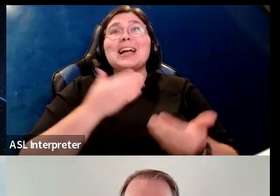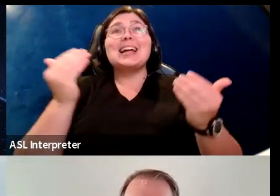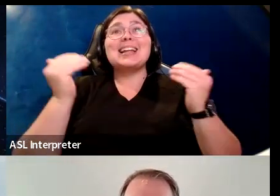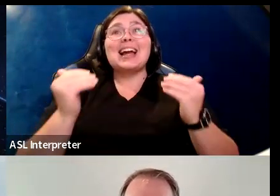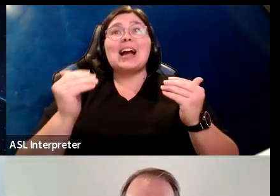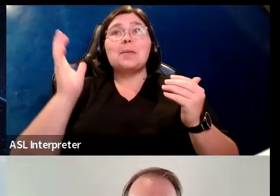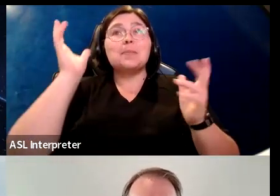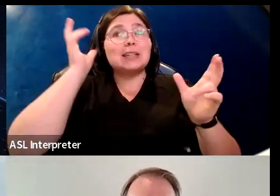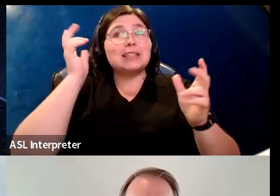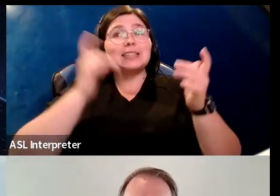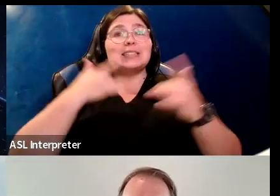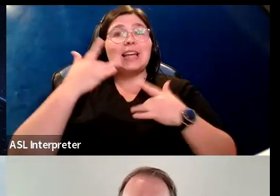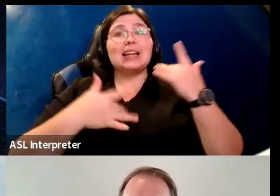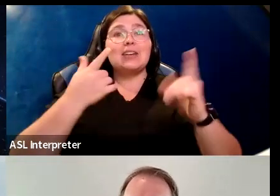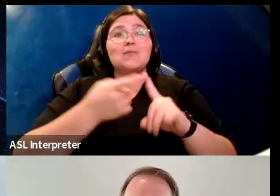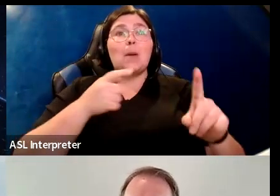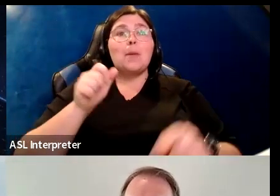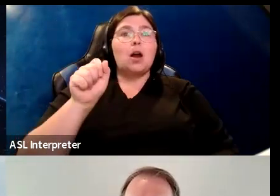from Arwa, who's going to share with us some information